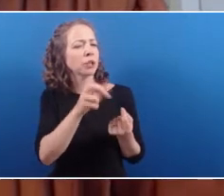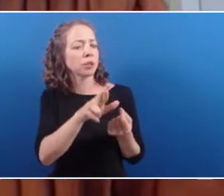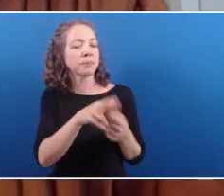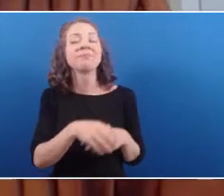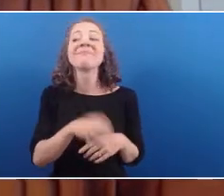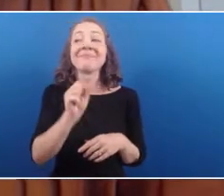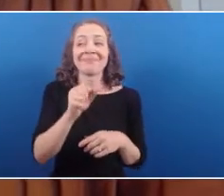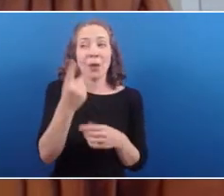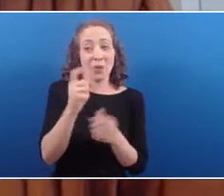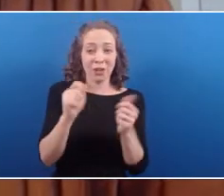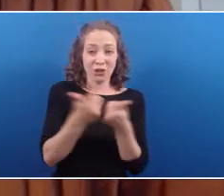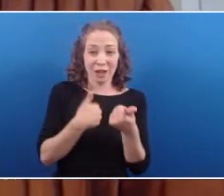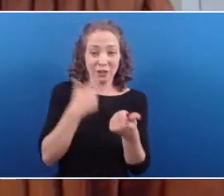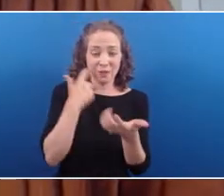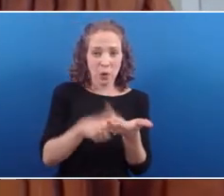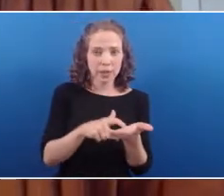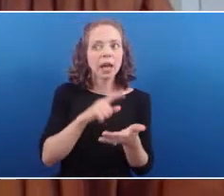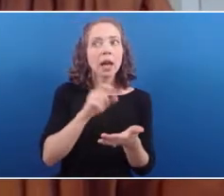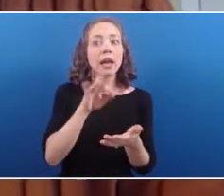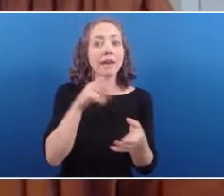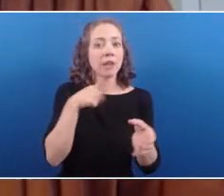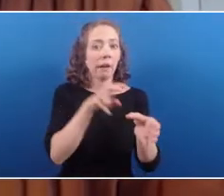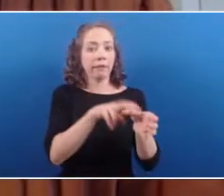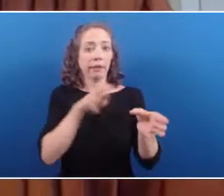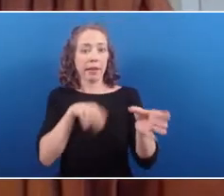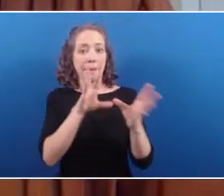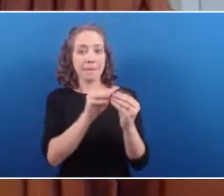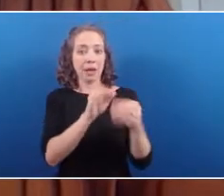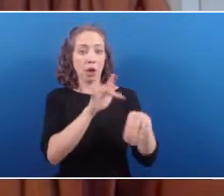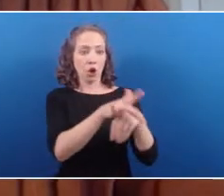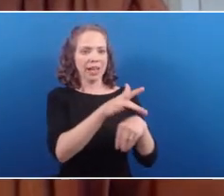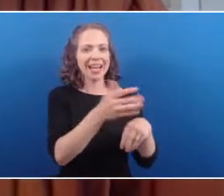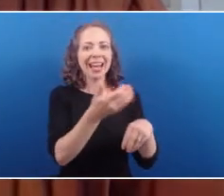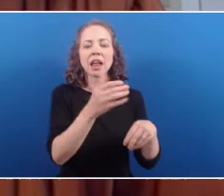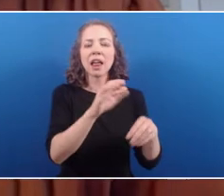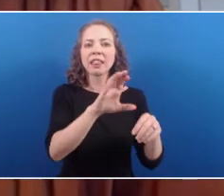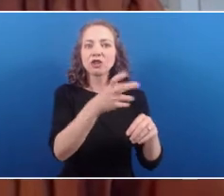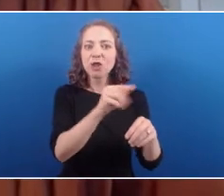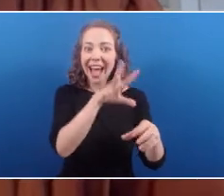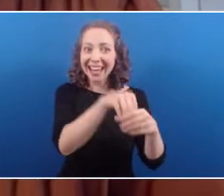I have left a meeting early, the notifications and the chat keep on coming. So people should really be aware that there